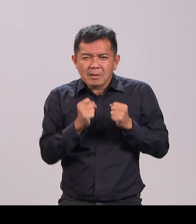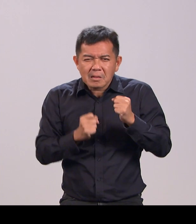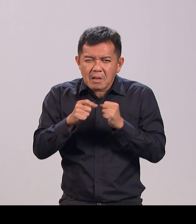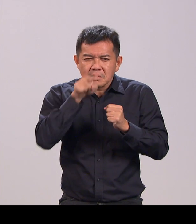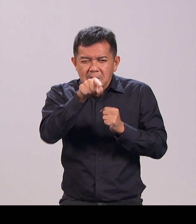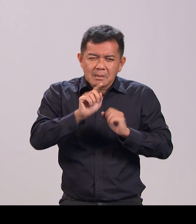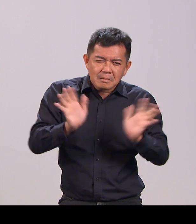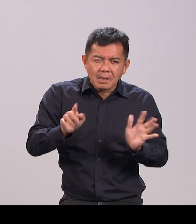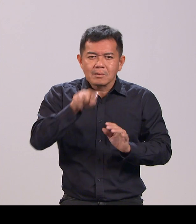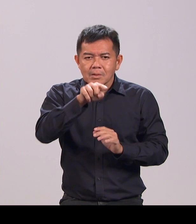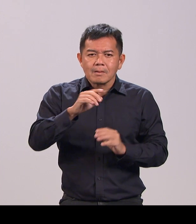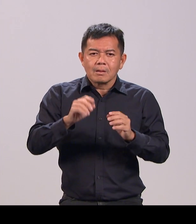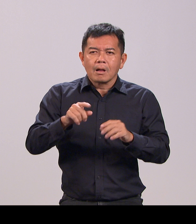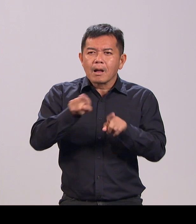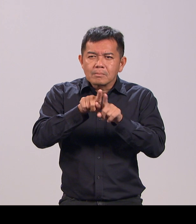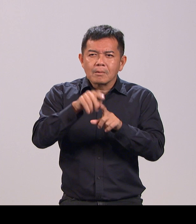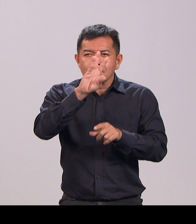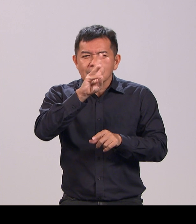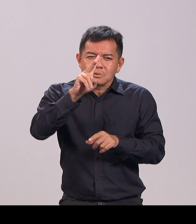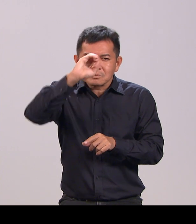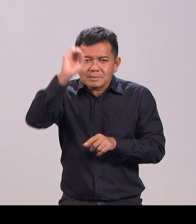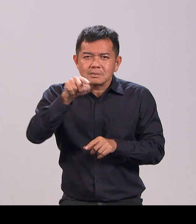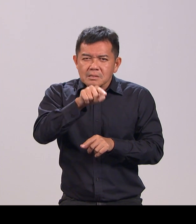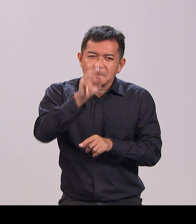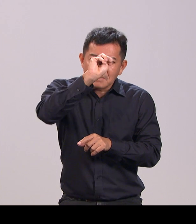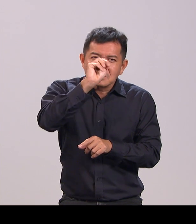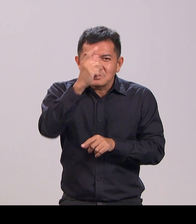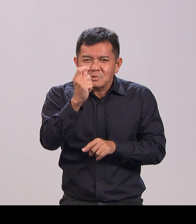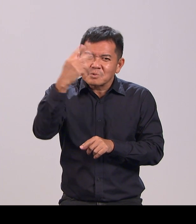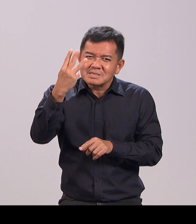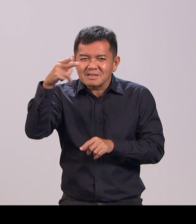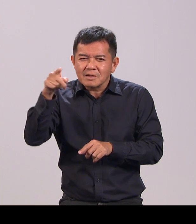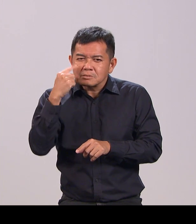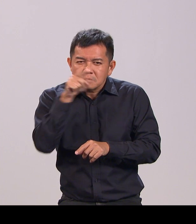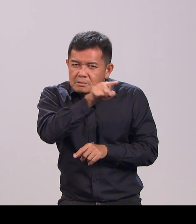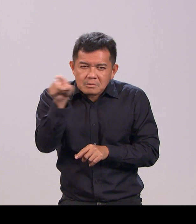On Monday, Tuesday, Wednesday, Thursday, Friday, Saturday and Sunday from 7.00am to 9.00pm.